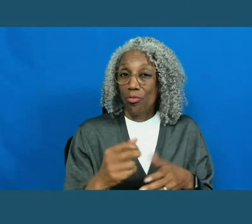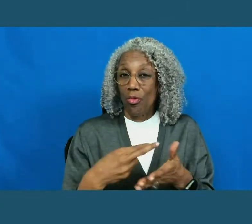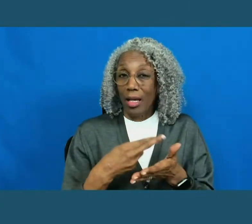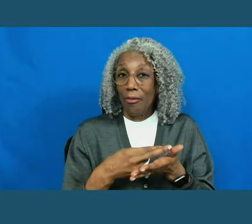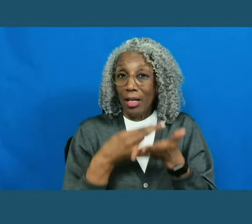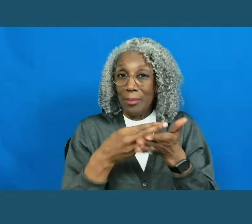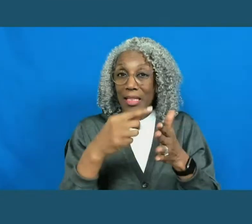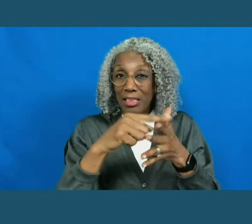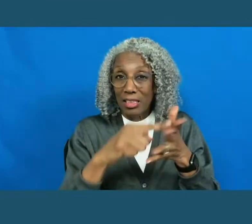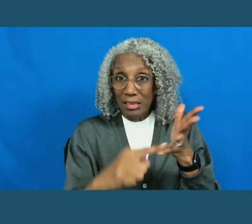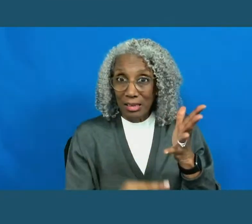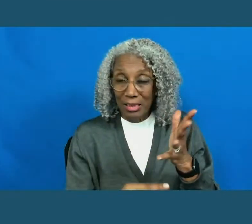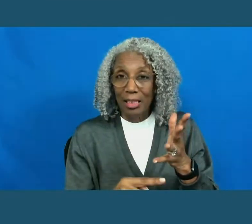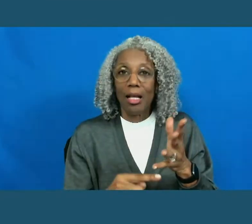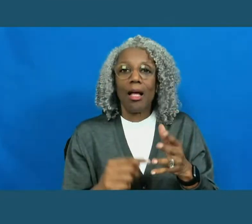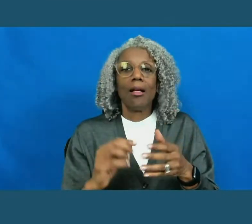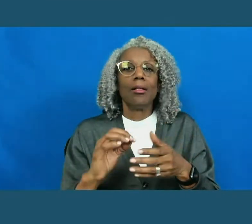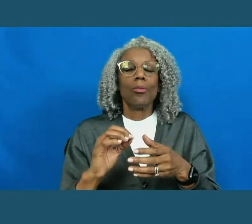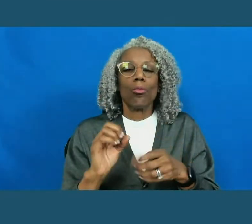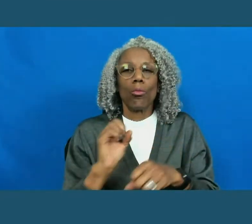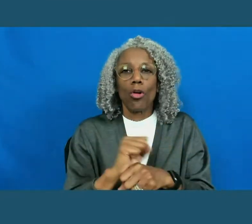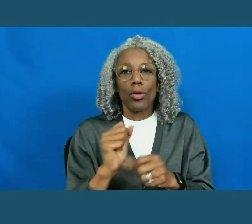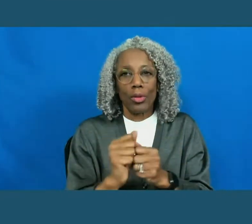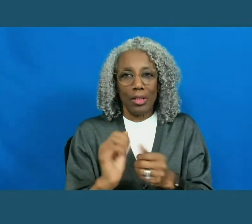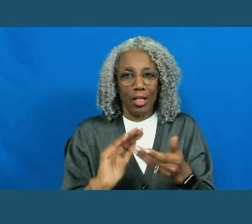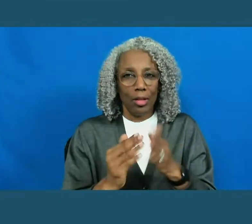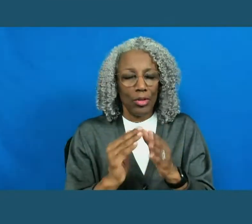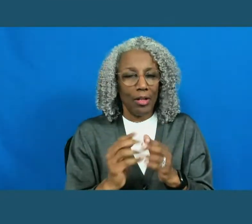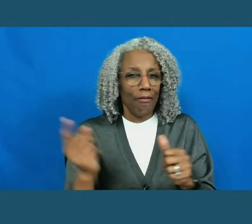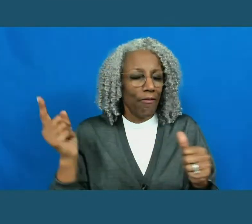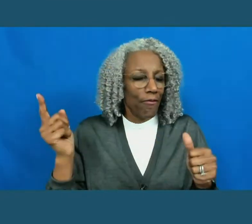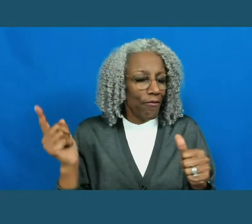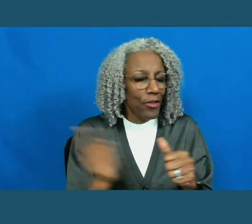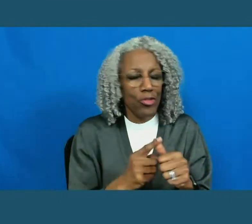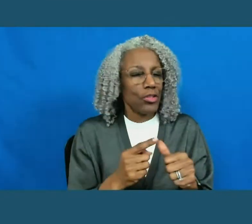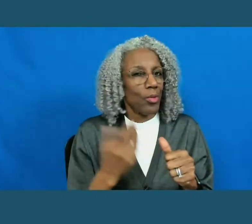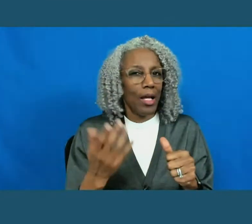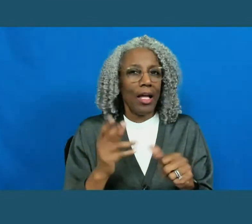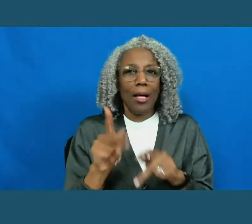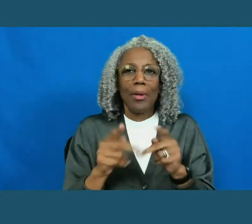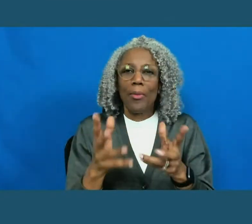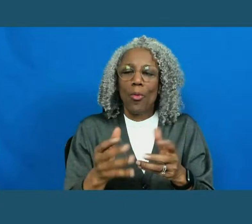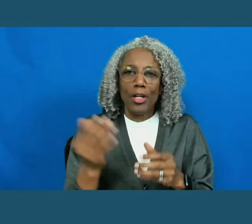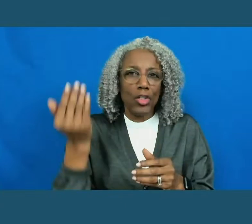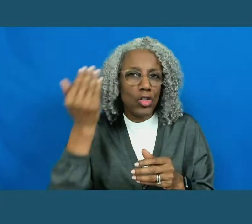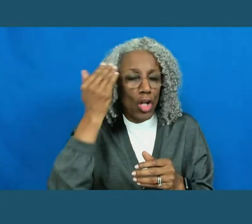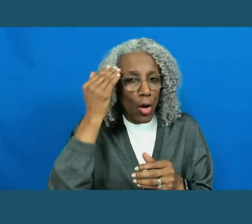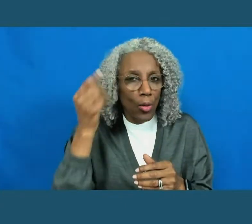this recommendations were worked on with the community and one of the issues that people need to